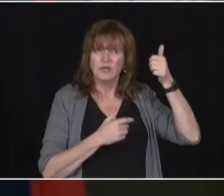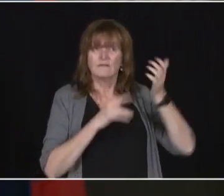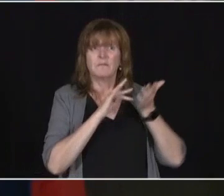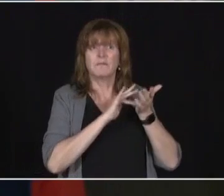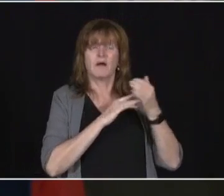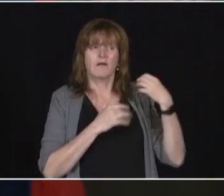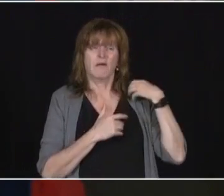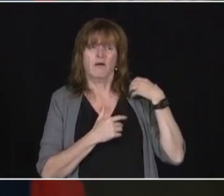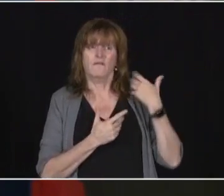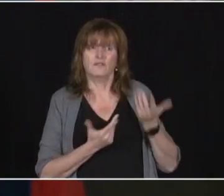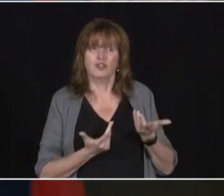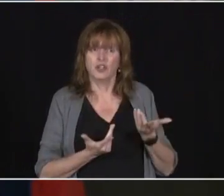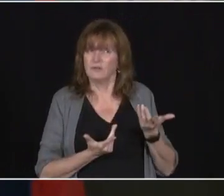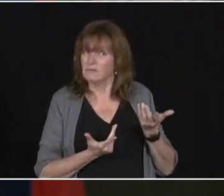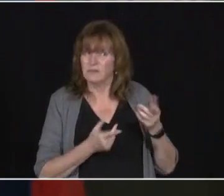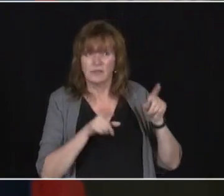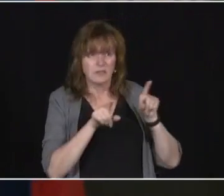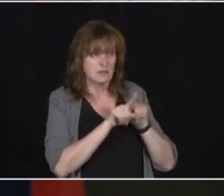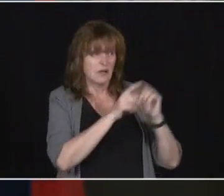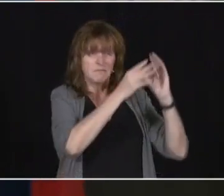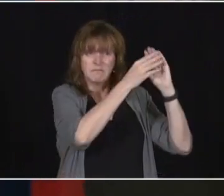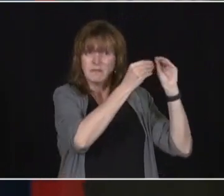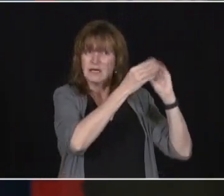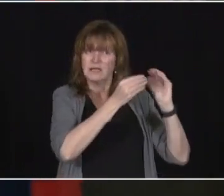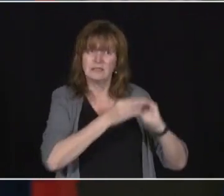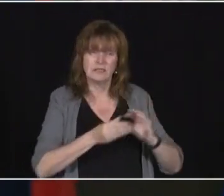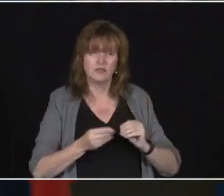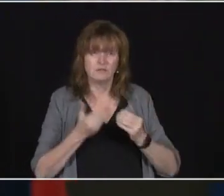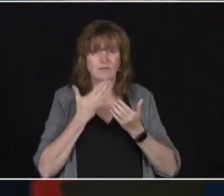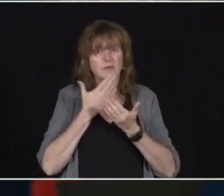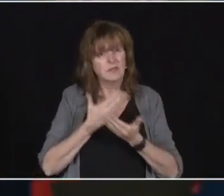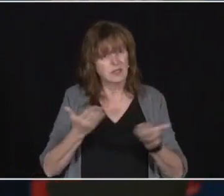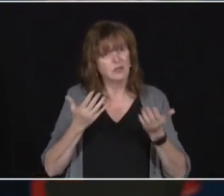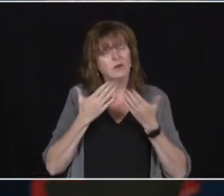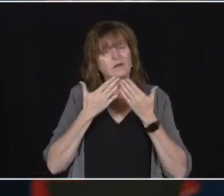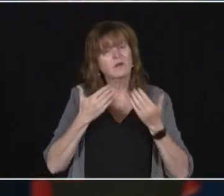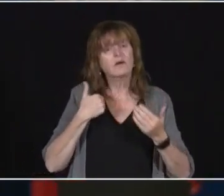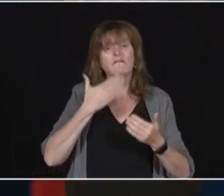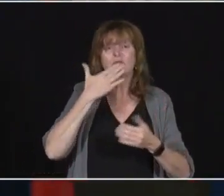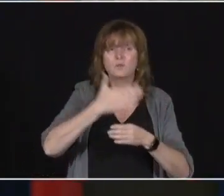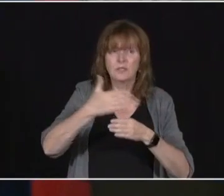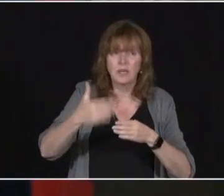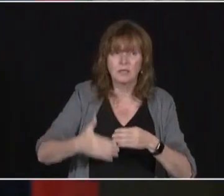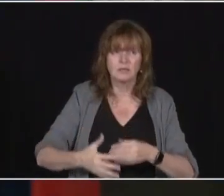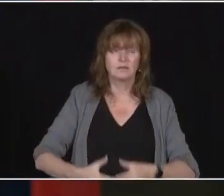These, where a face shield when you can. Thank you. Thank you everyone, have a great weekend.